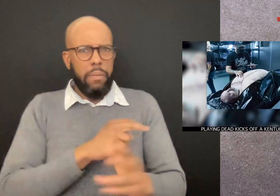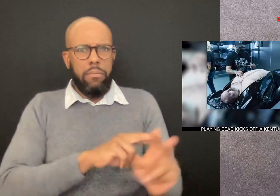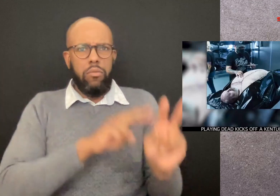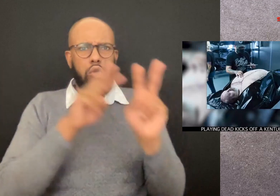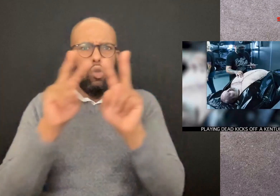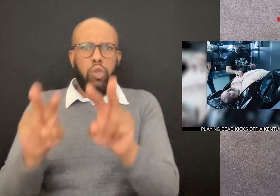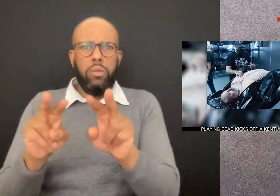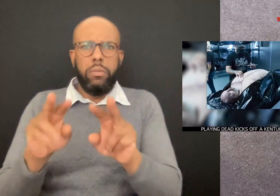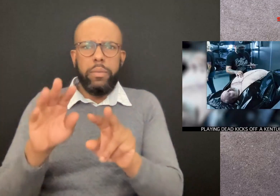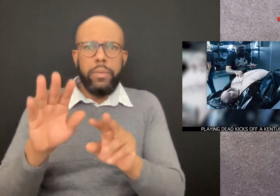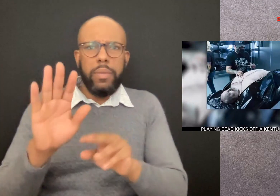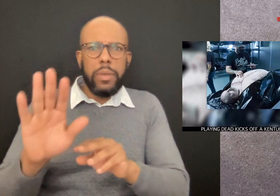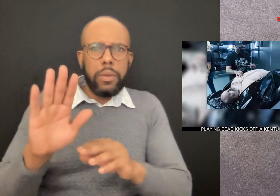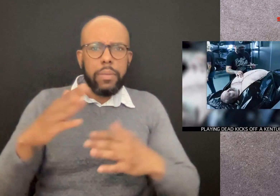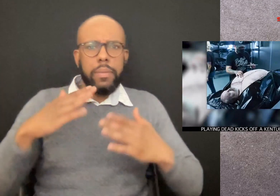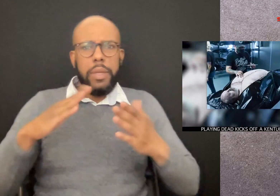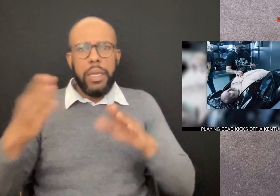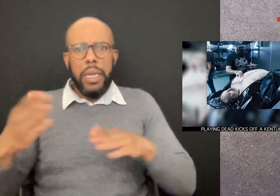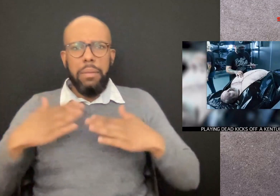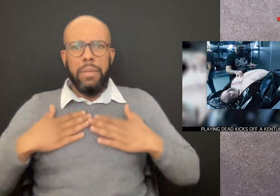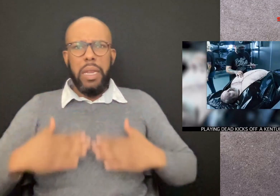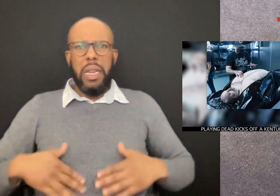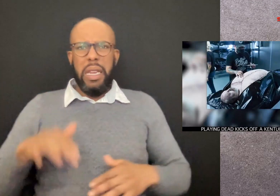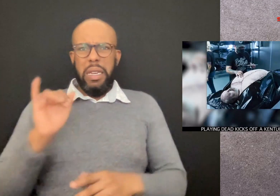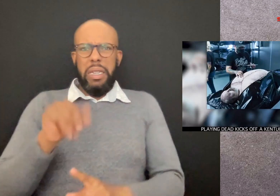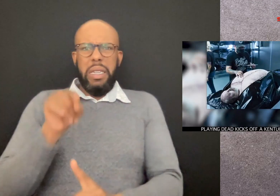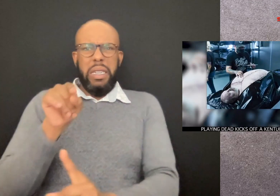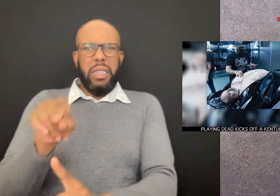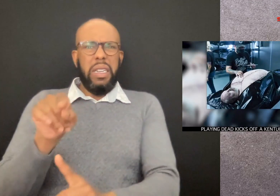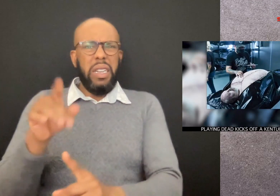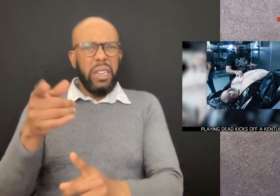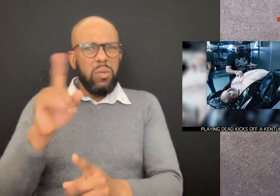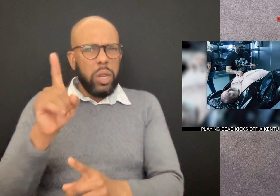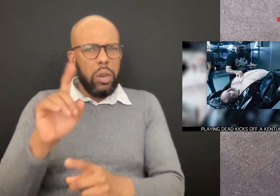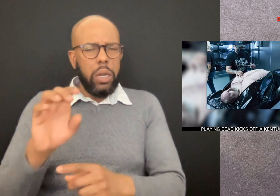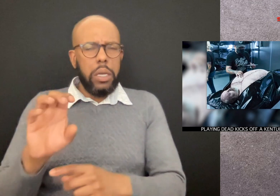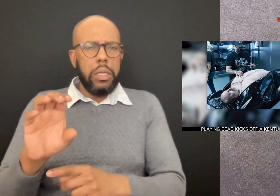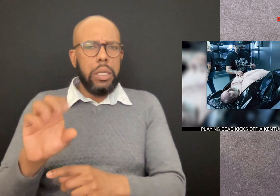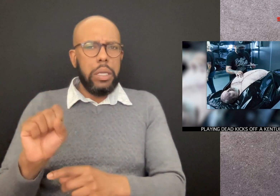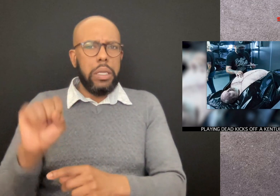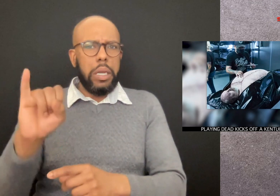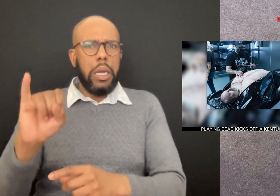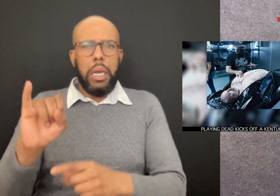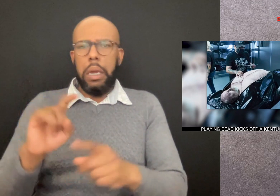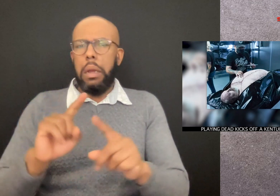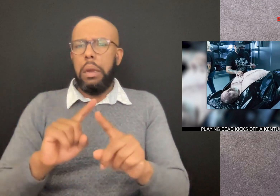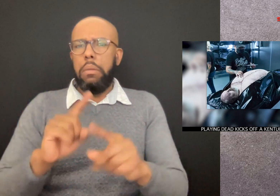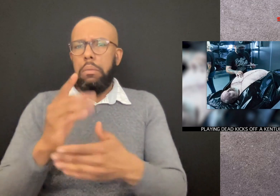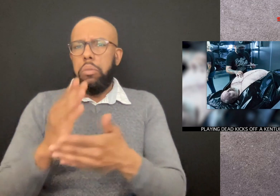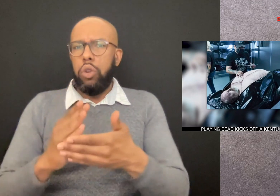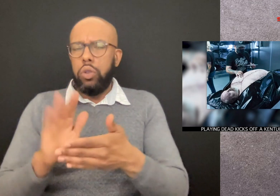You can check out Josh's dead body in the CSI episode. The air is next week Thursday, November